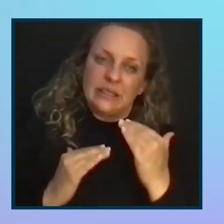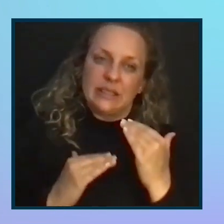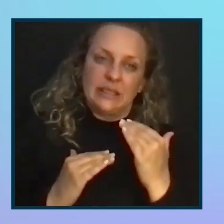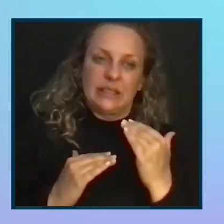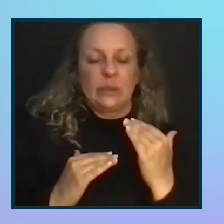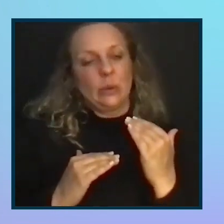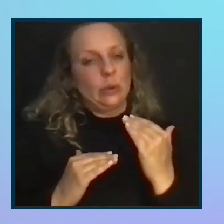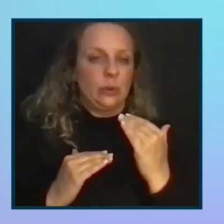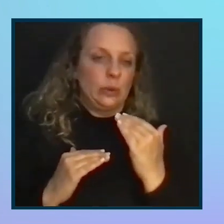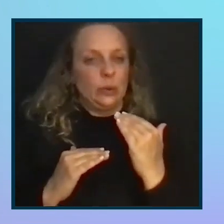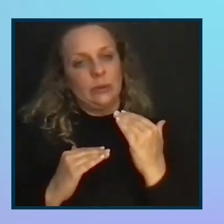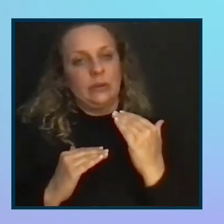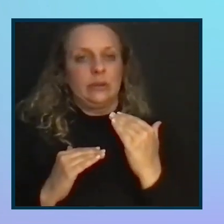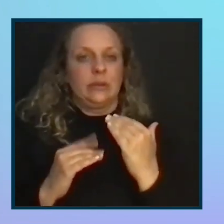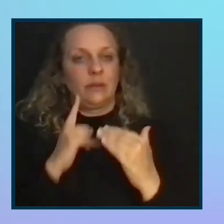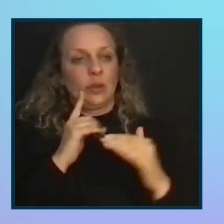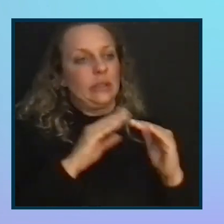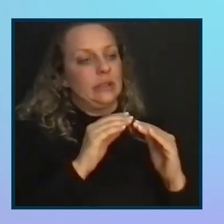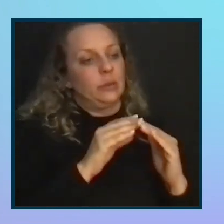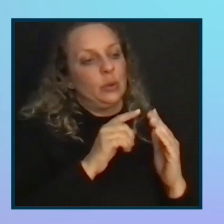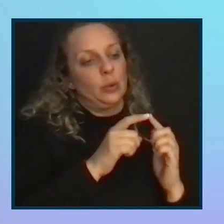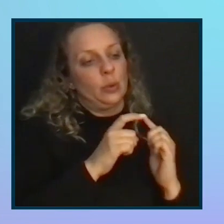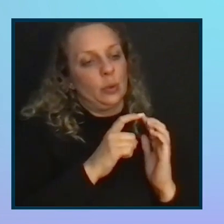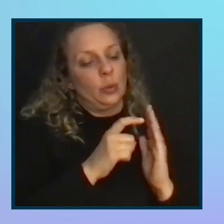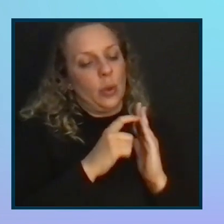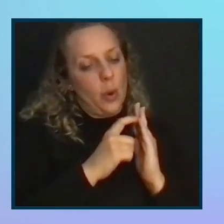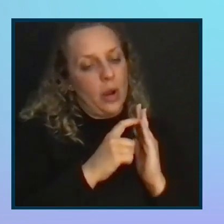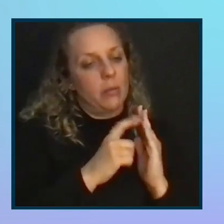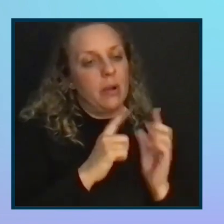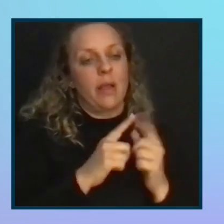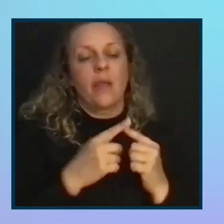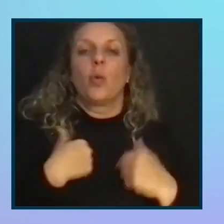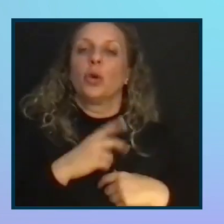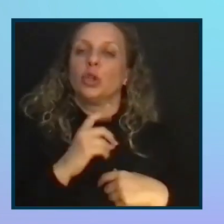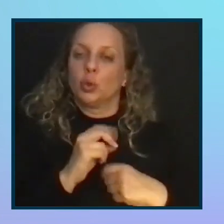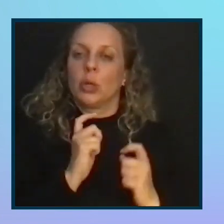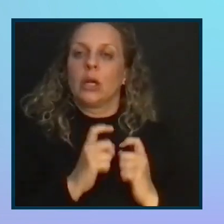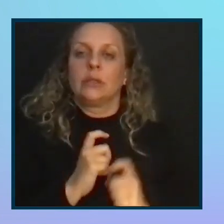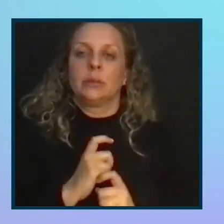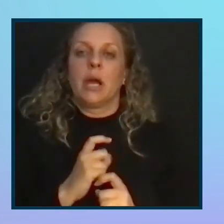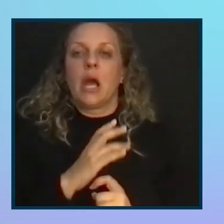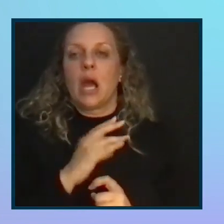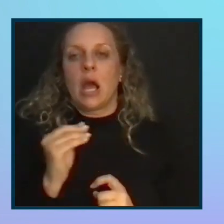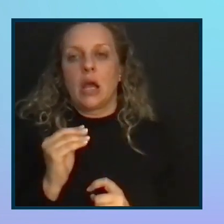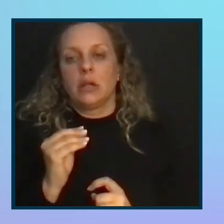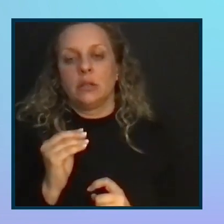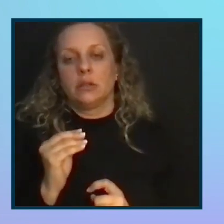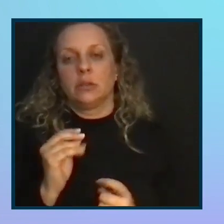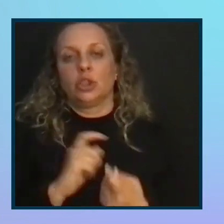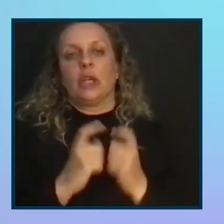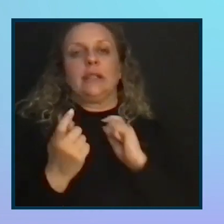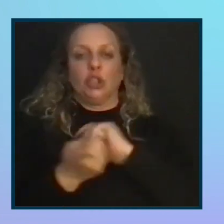from accessibility requirements, we do customize and change,